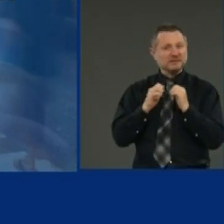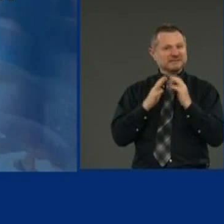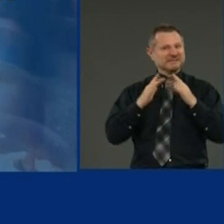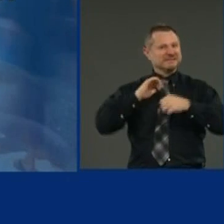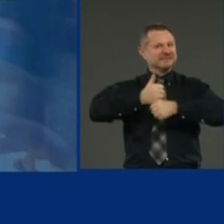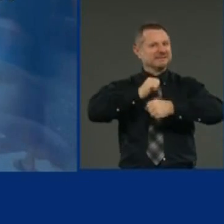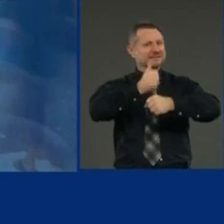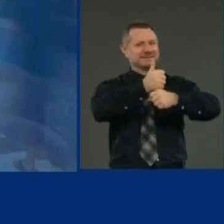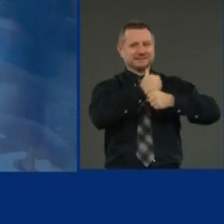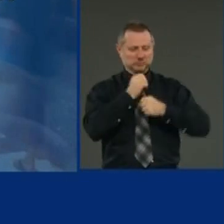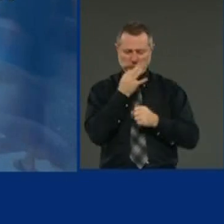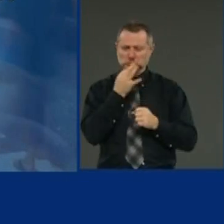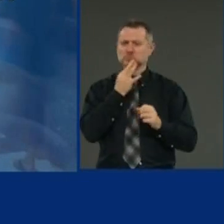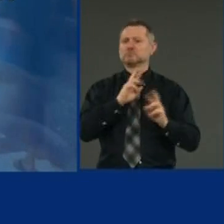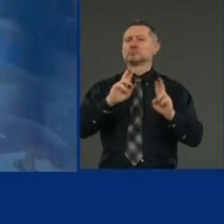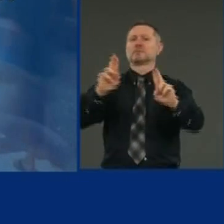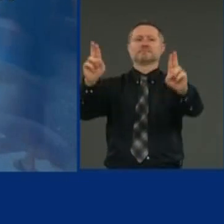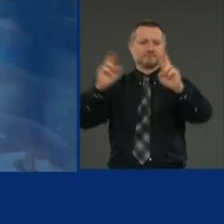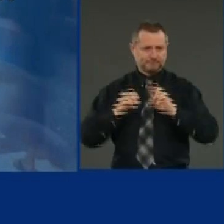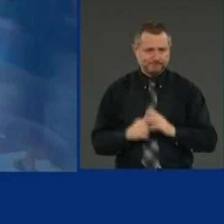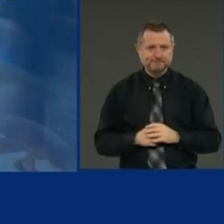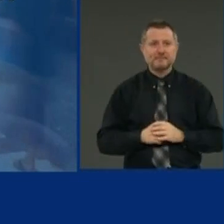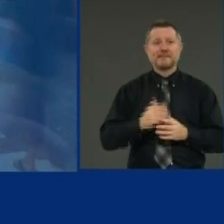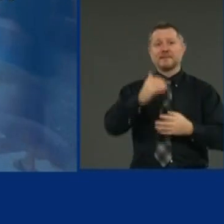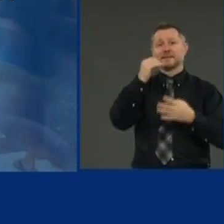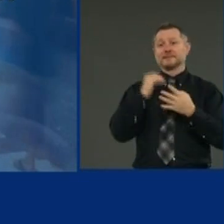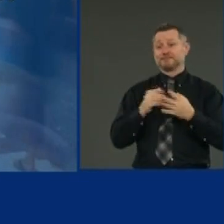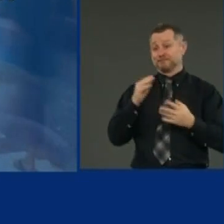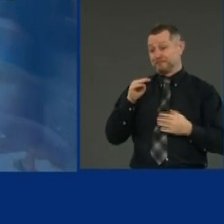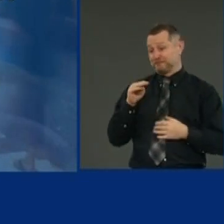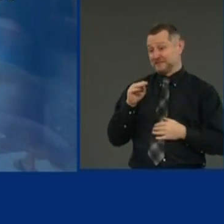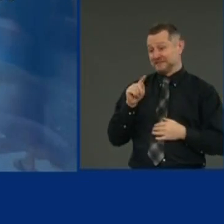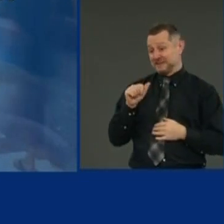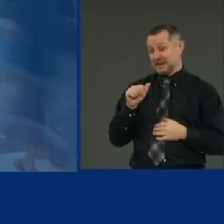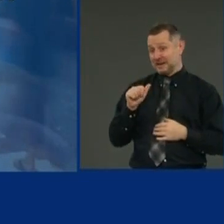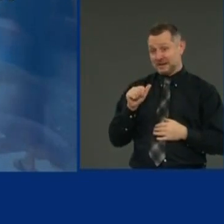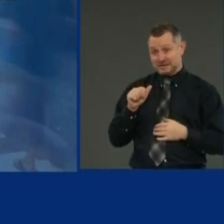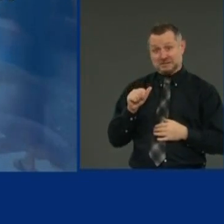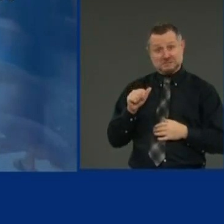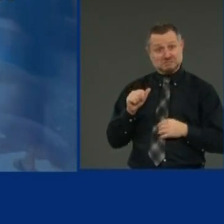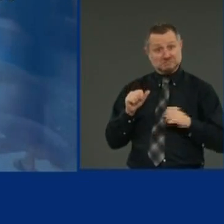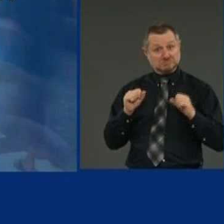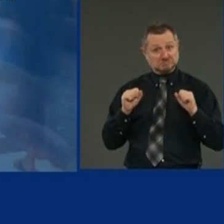PLACE WHICH WE DO. THE CONTACT TRACING IS BEING BROUGHT UP TO SPEED.